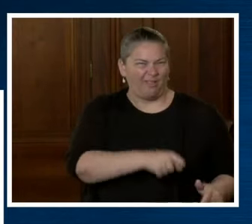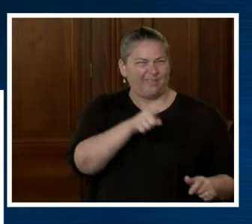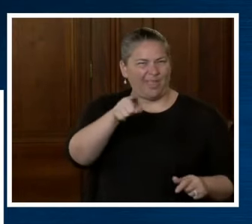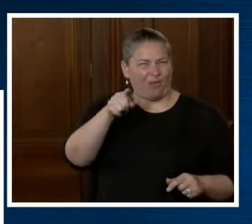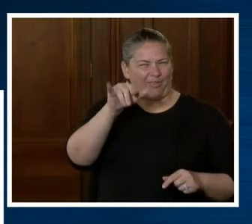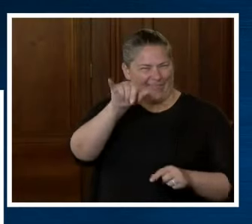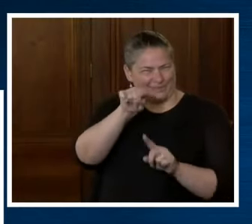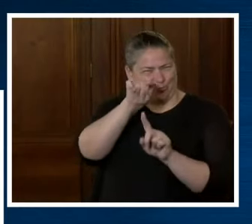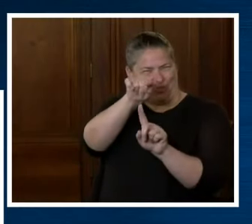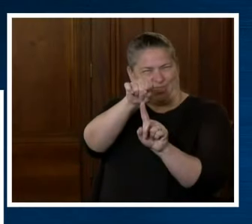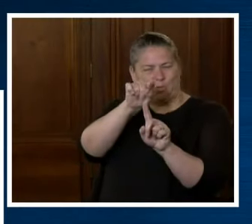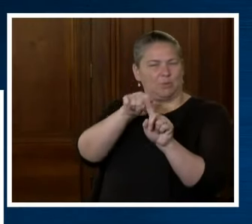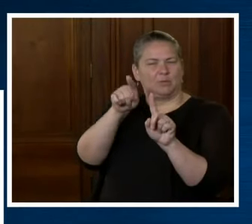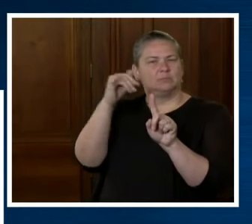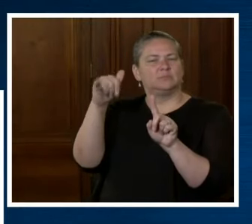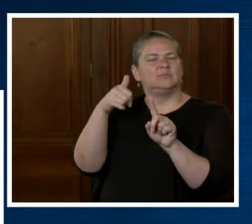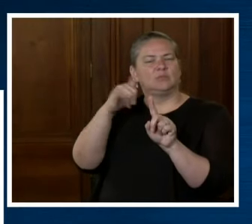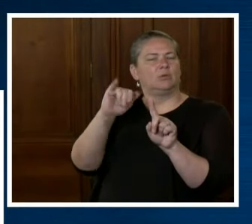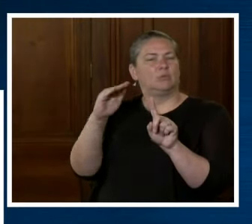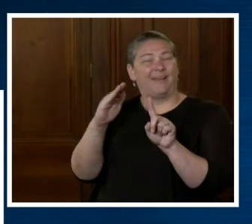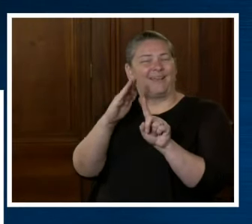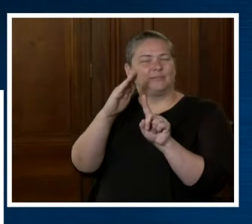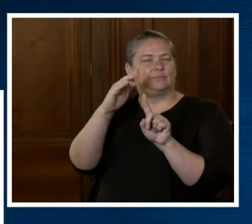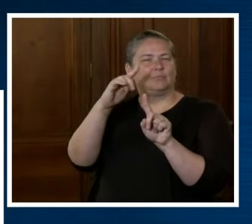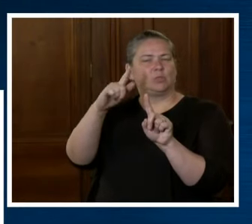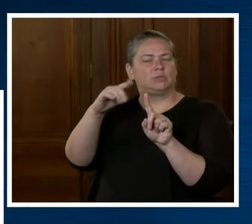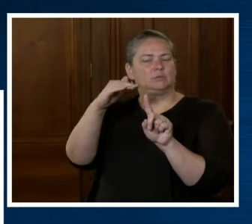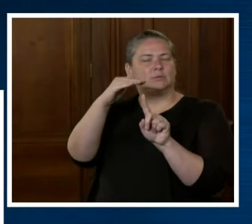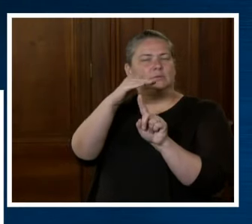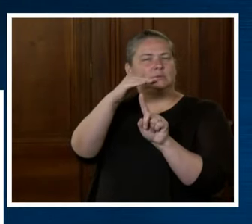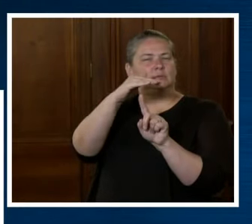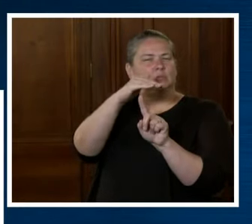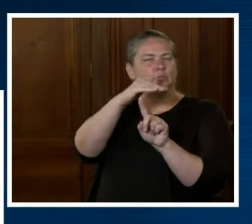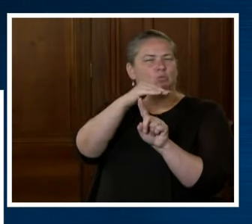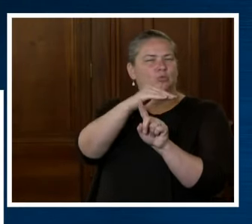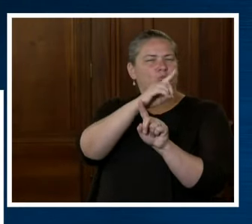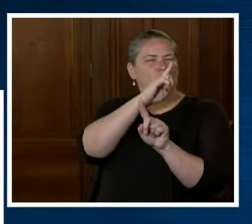WE ARE GOING TO DO IT. IT'S GOING TO HELP KEEP US SAFER.